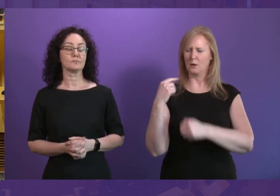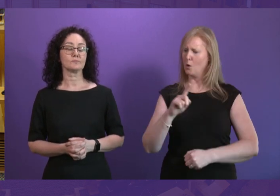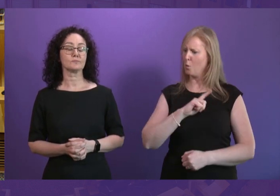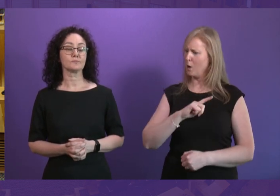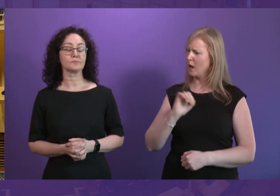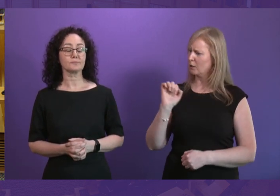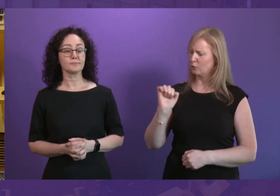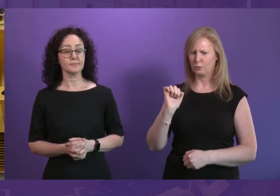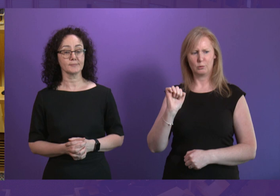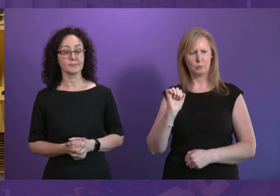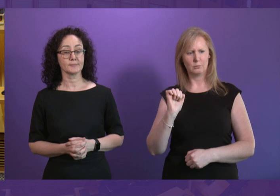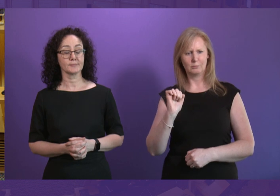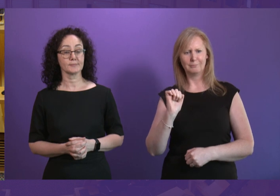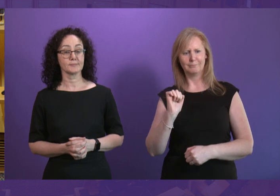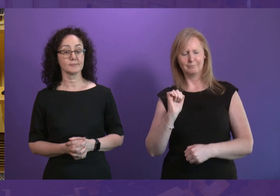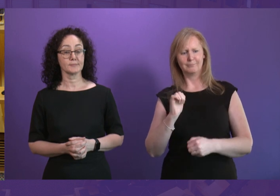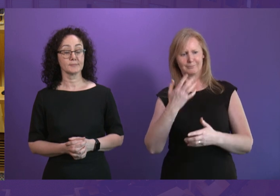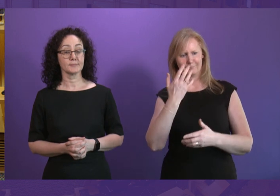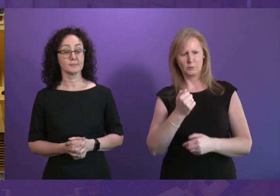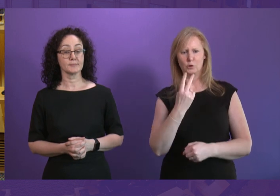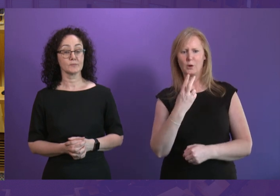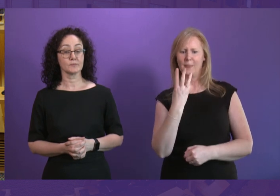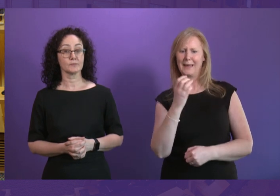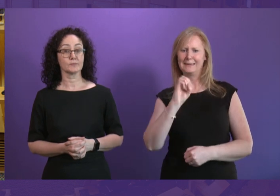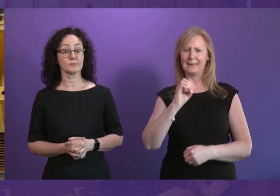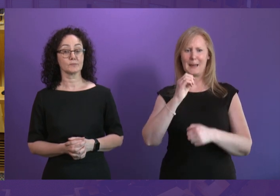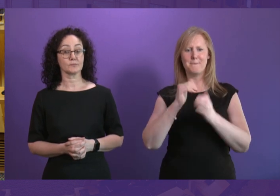£230 million-worth of cuts on Scotland’s councils?